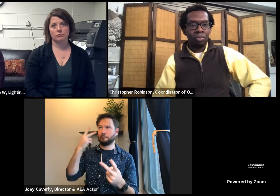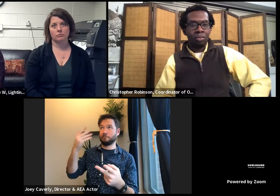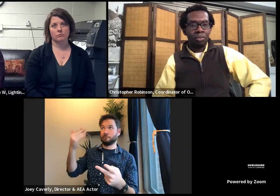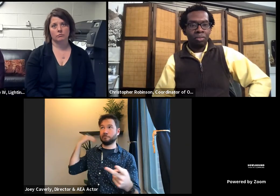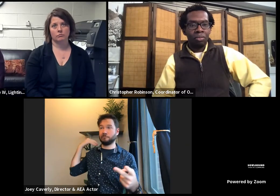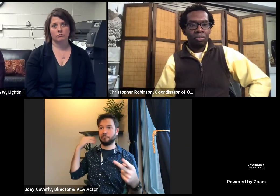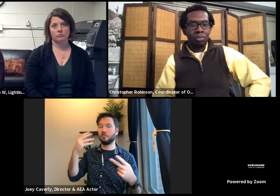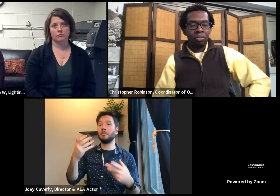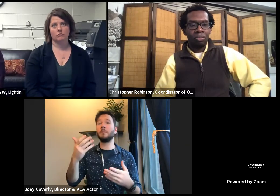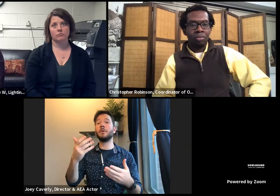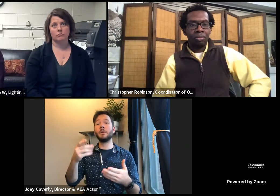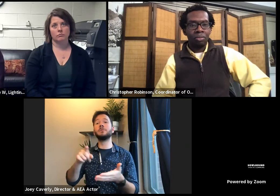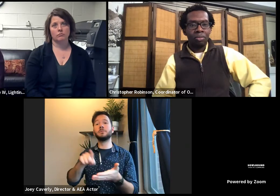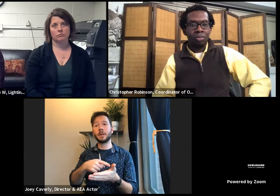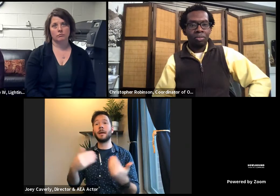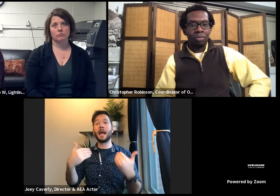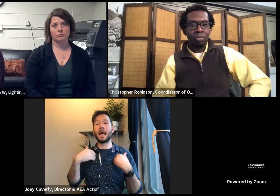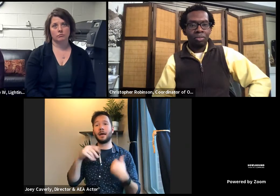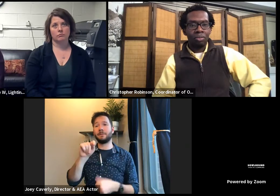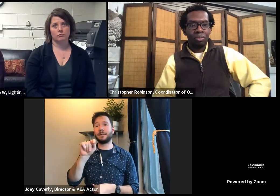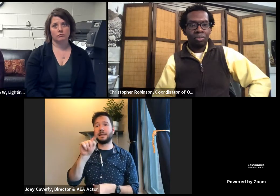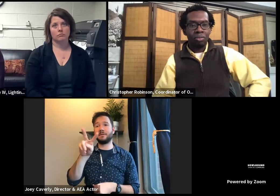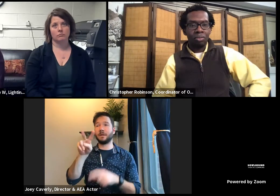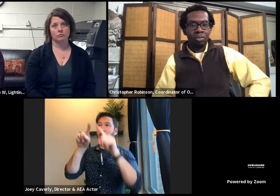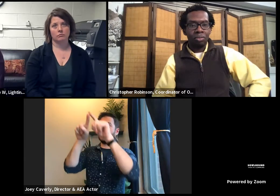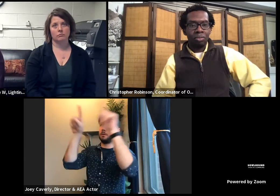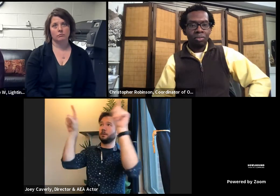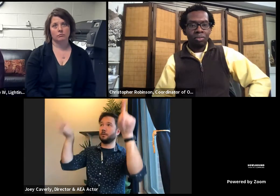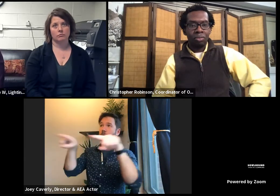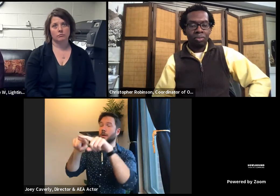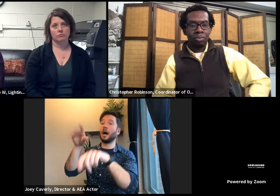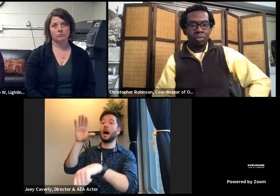I think in maybe one or two cases in my personal memory,